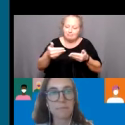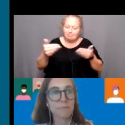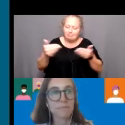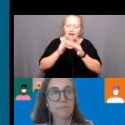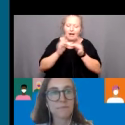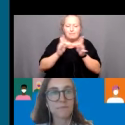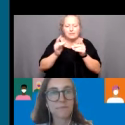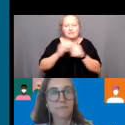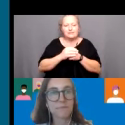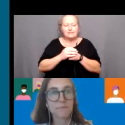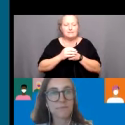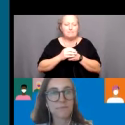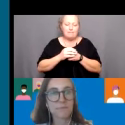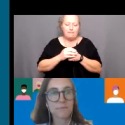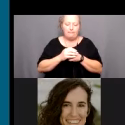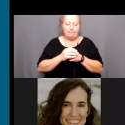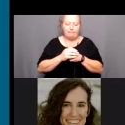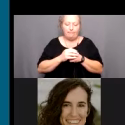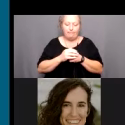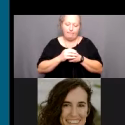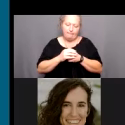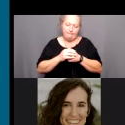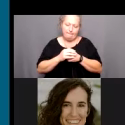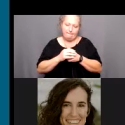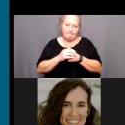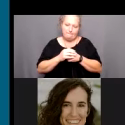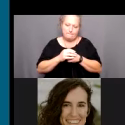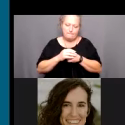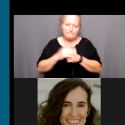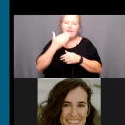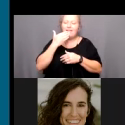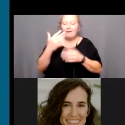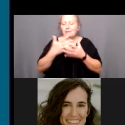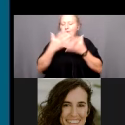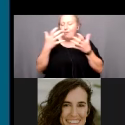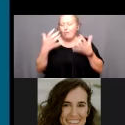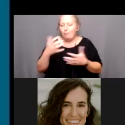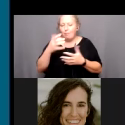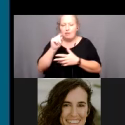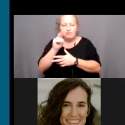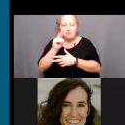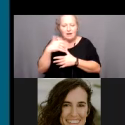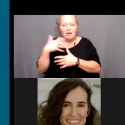Thank you so much trinity, and I want to thank our team